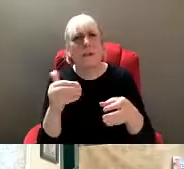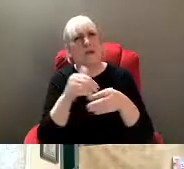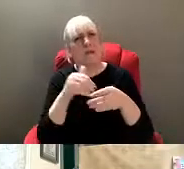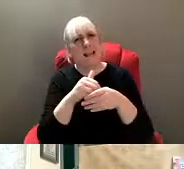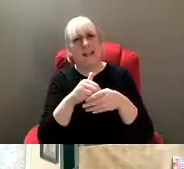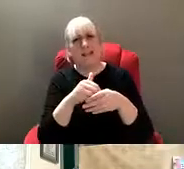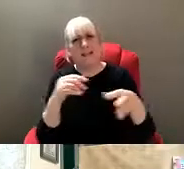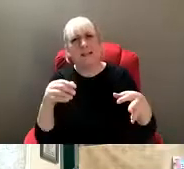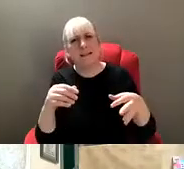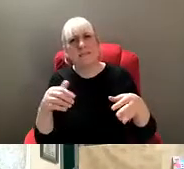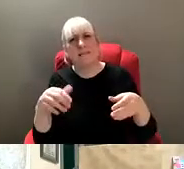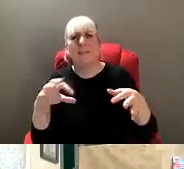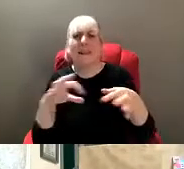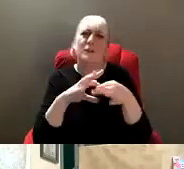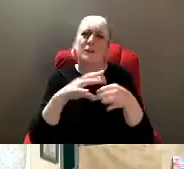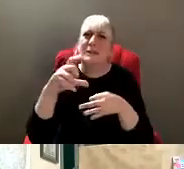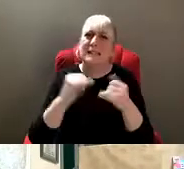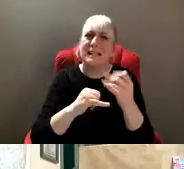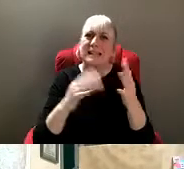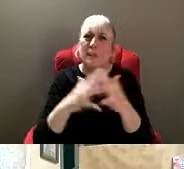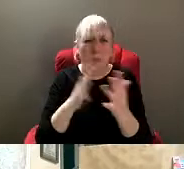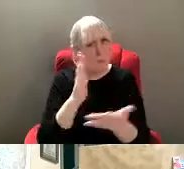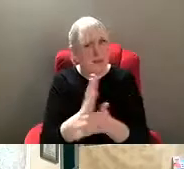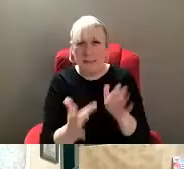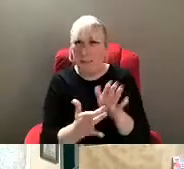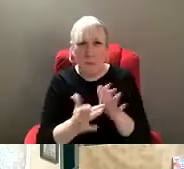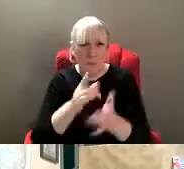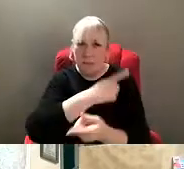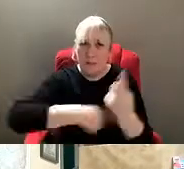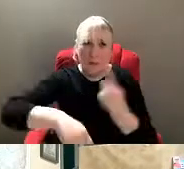important that we are women with disabilities are visible here and i really appreciate what